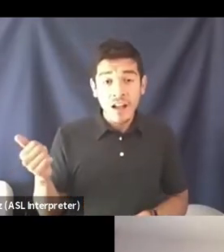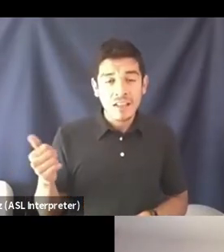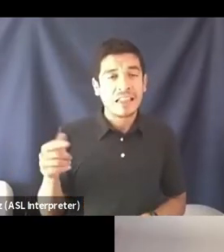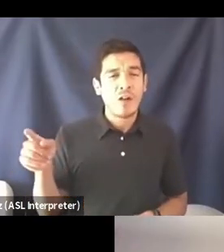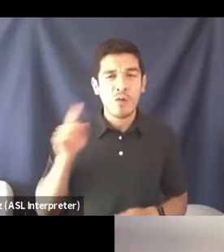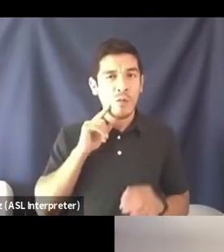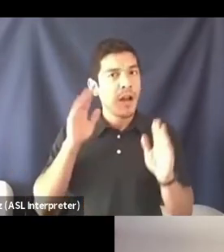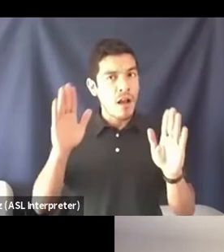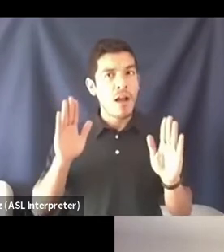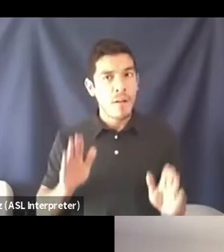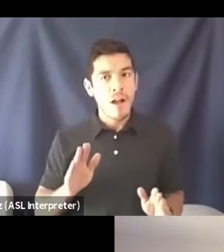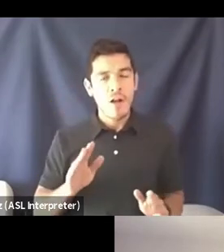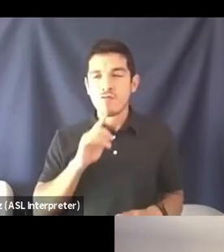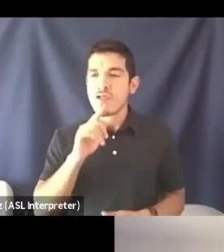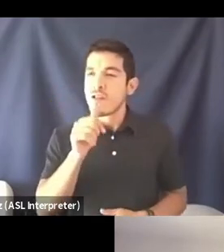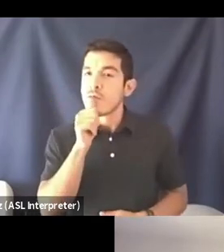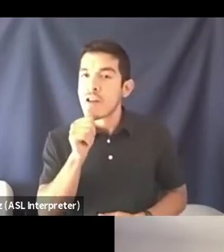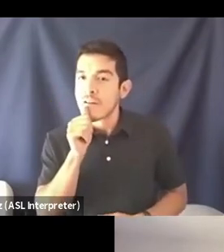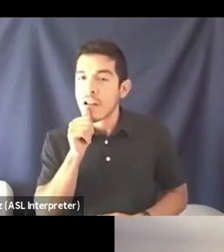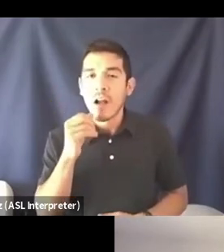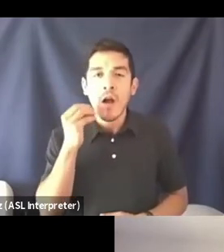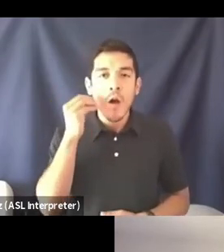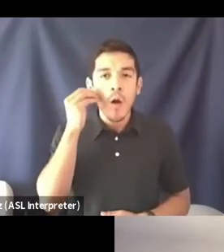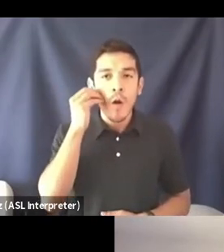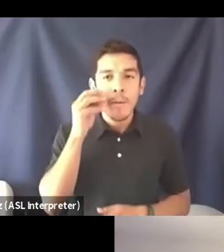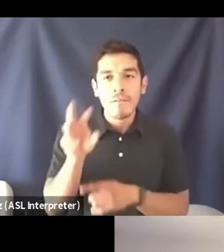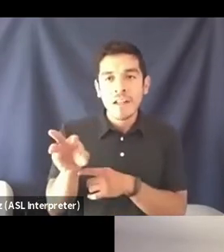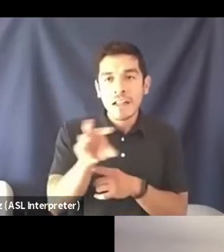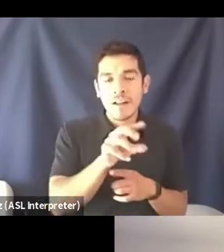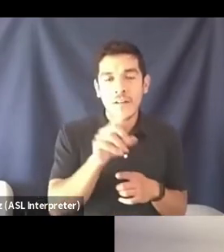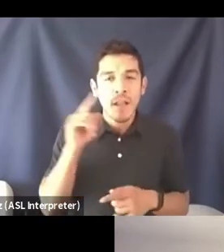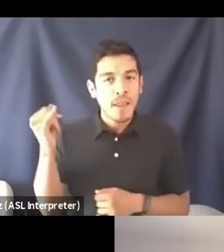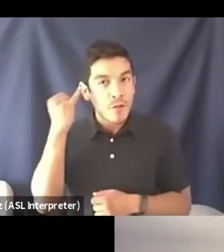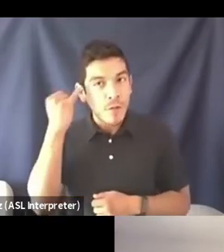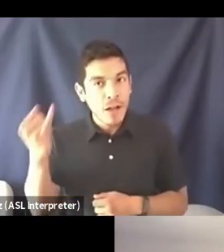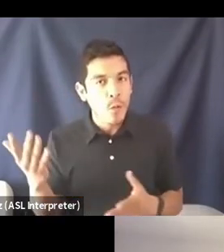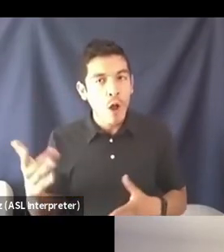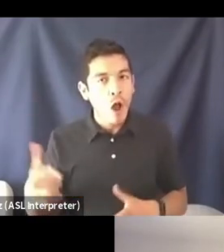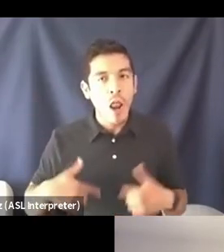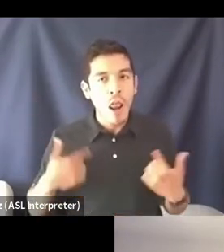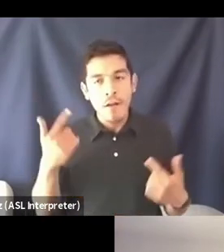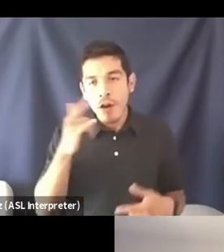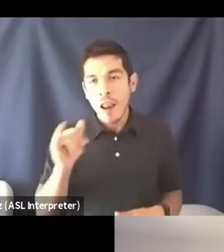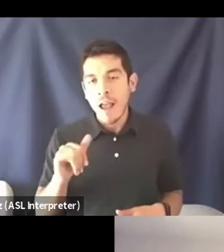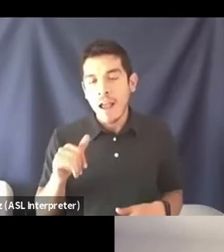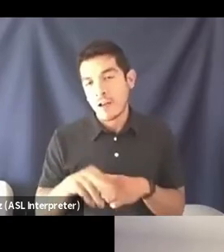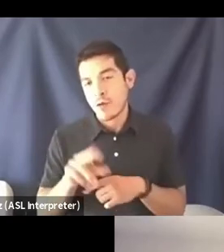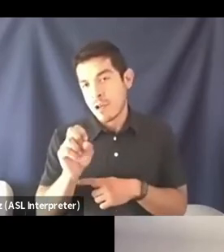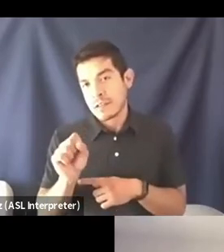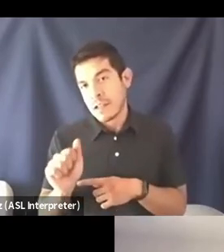of private home video. For the family to imagine what her life in the US was like.